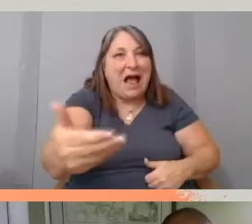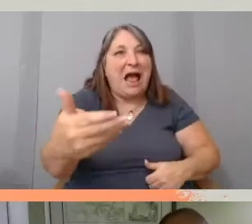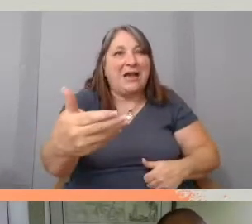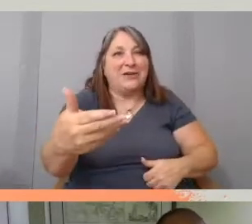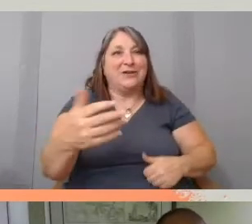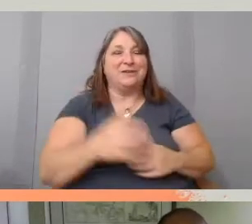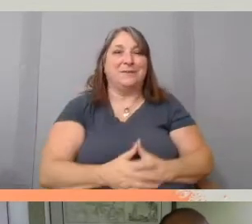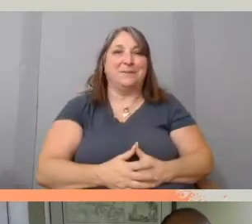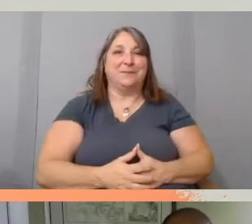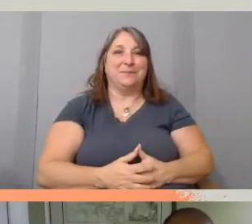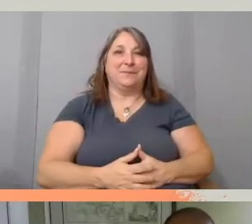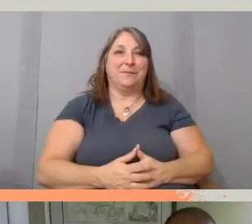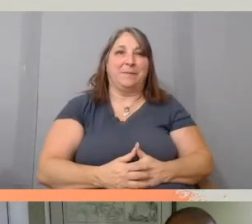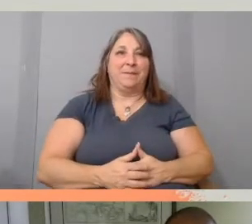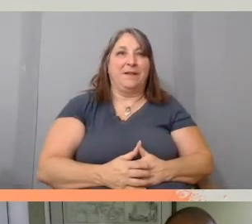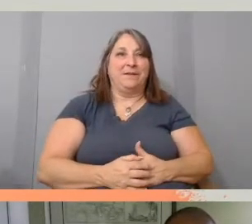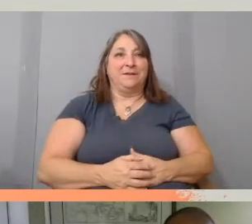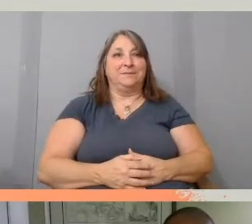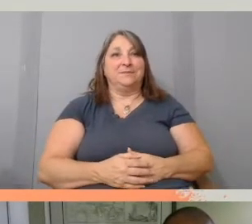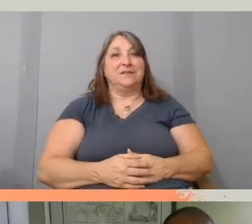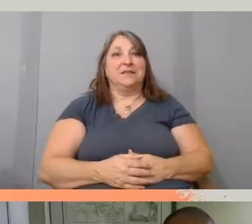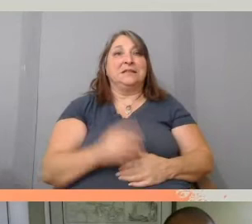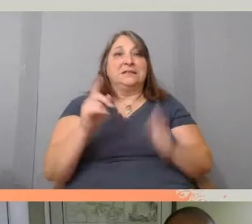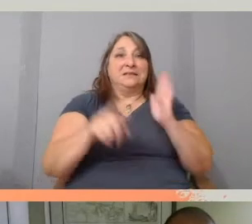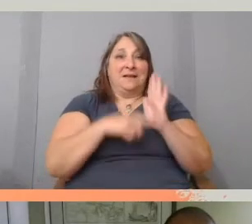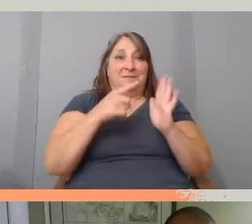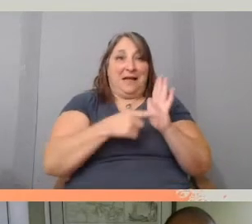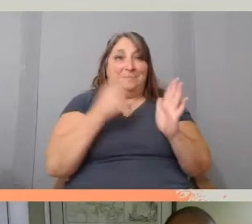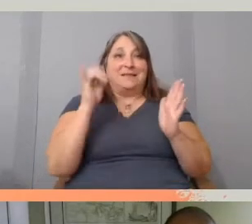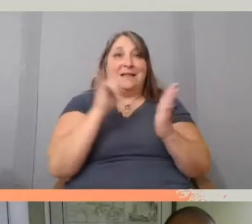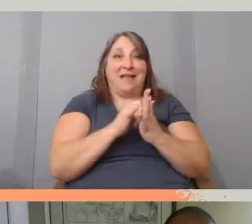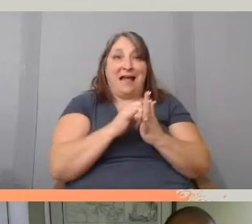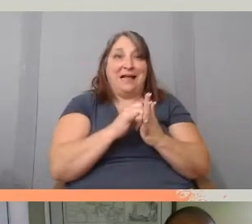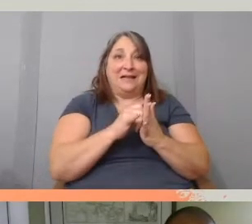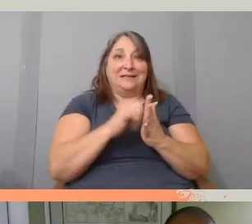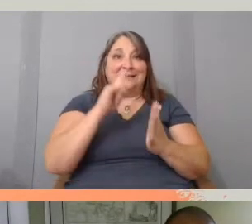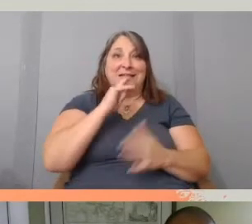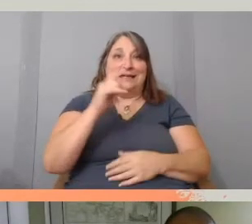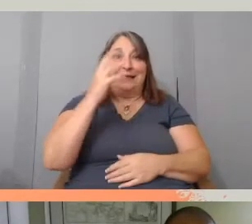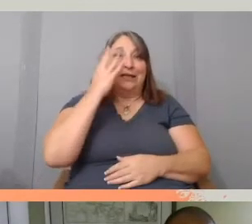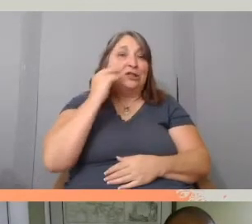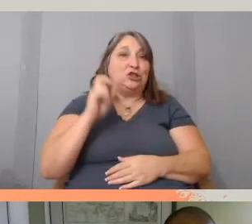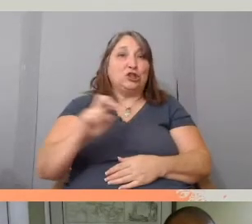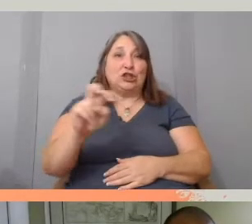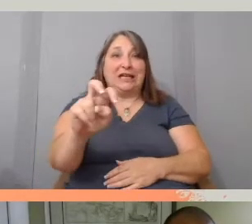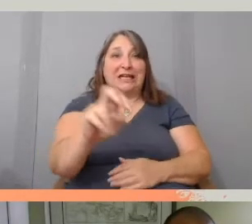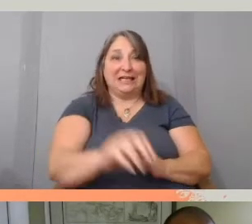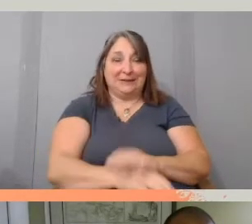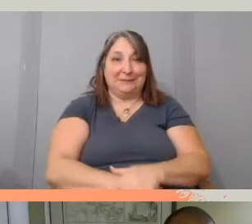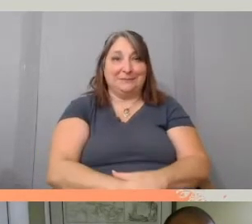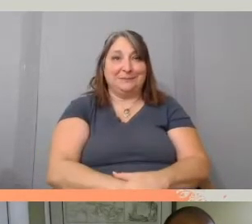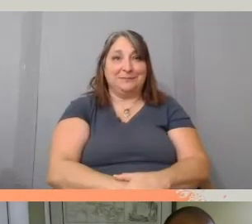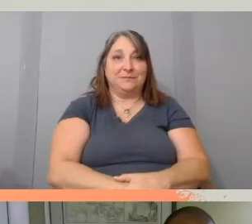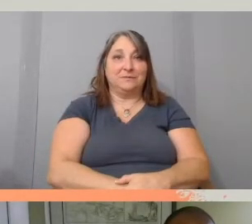Sometimes that's the journey, you know? And it may require too for